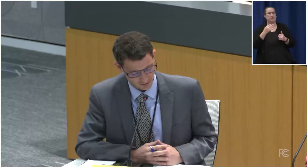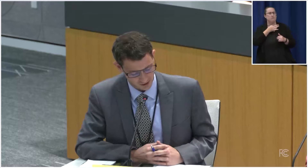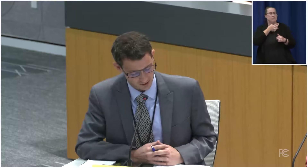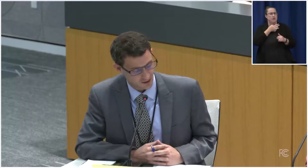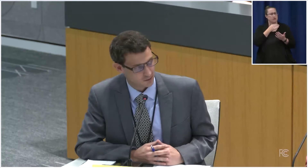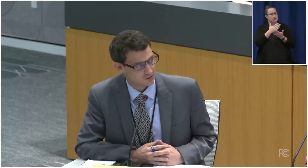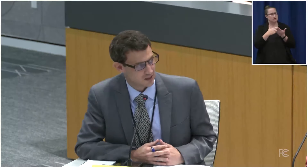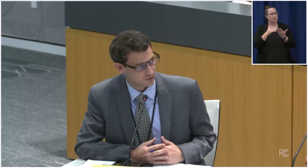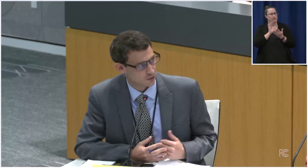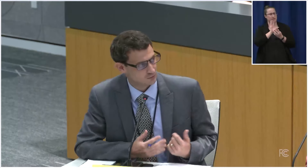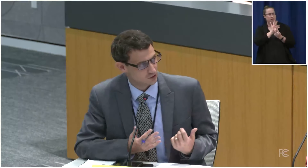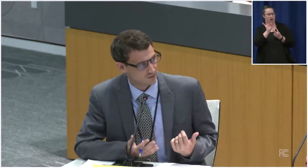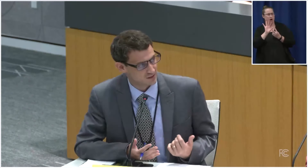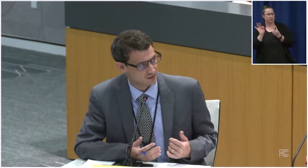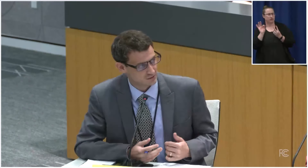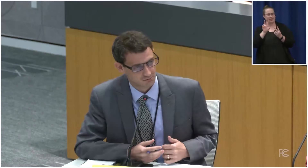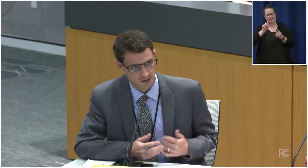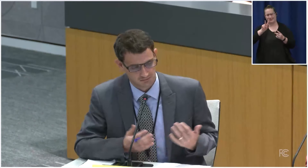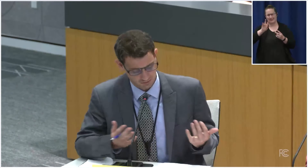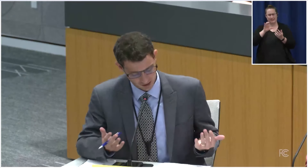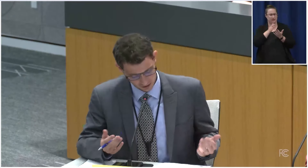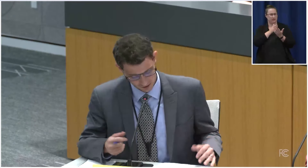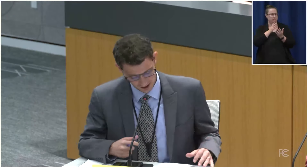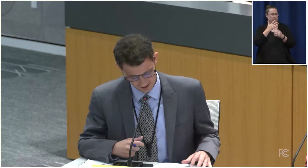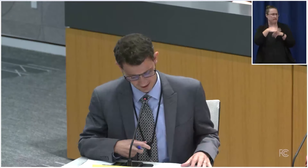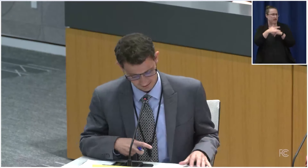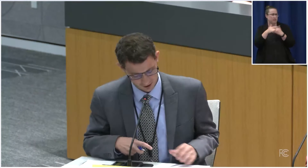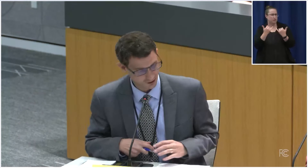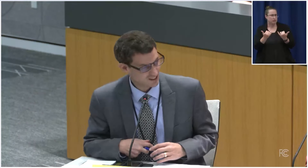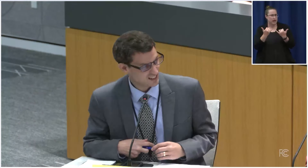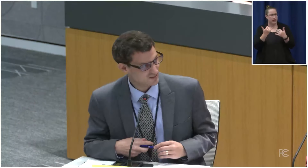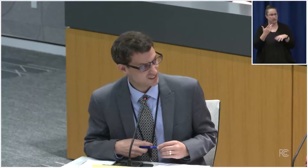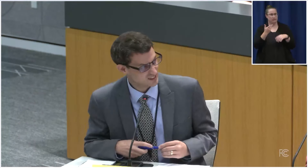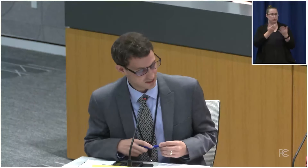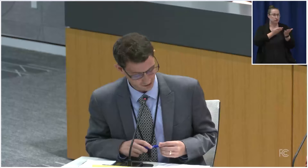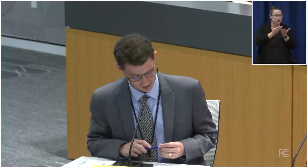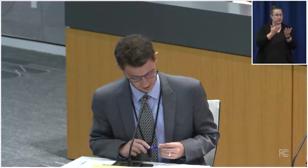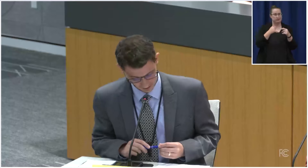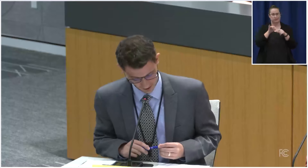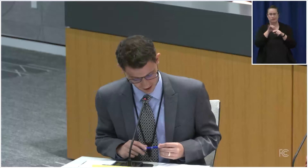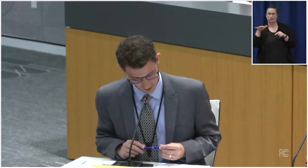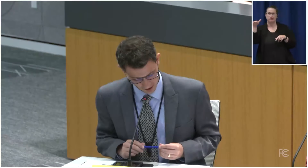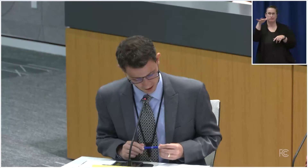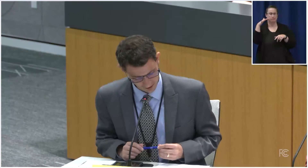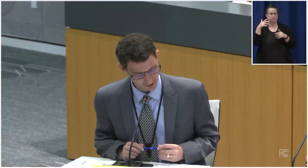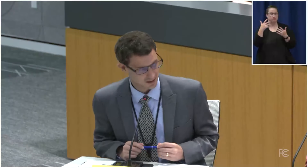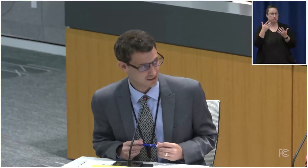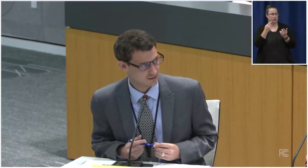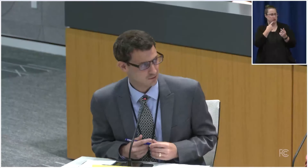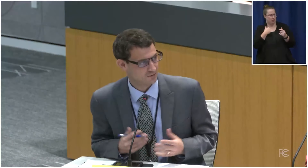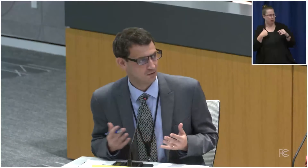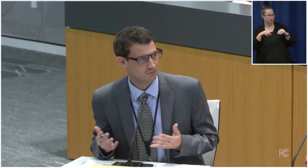GALLAUDET UNIVERSITY. I WOULD LIKE TO GET STARTED WITH OUR NEXT PANEL STARTING WITH VANNESSA AND CHRIS, STARTING